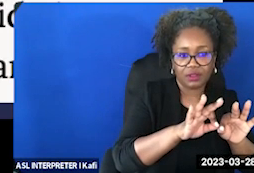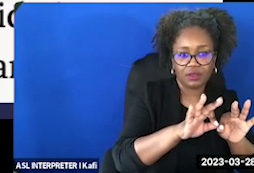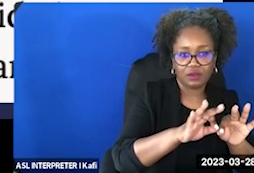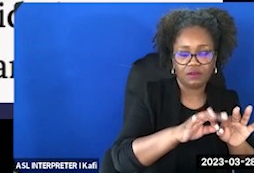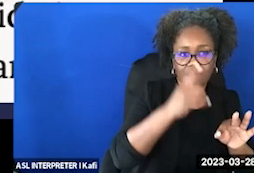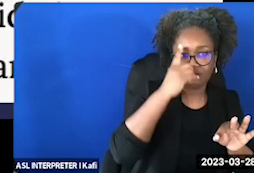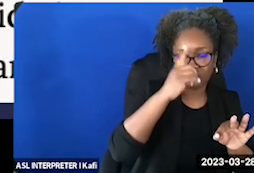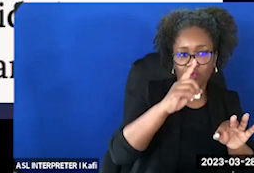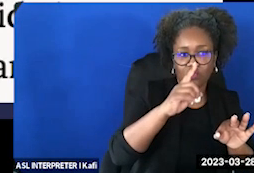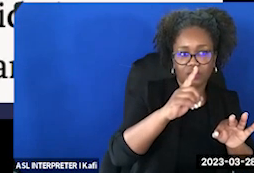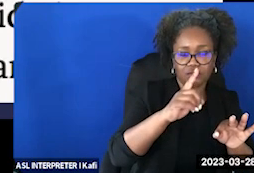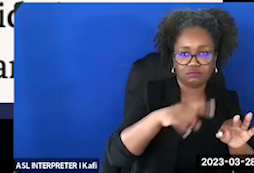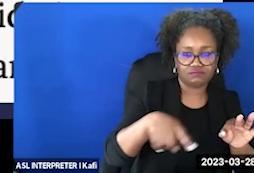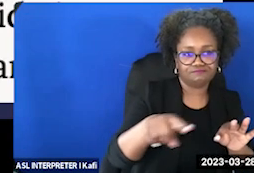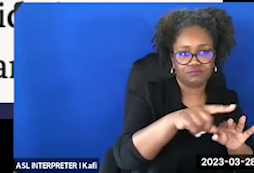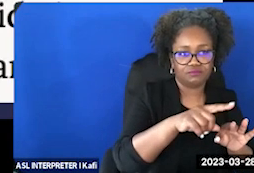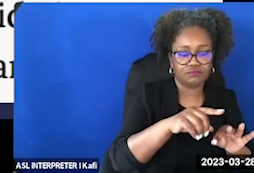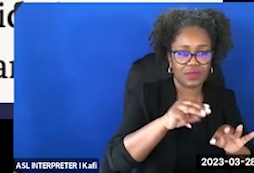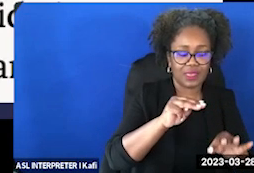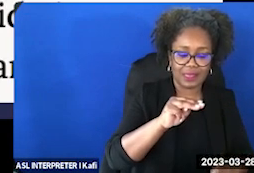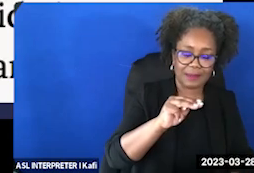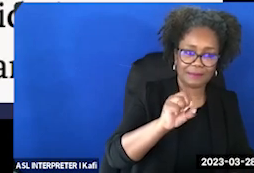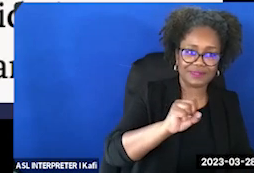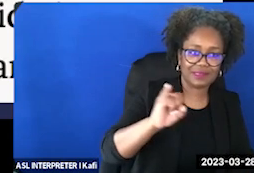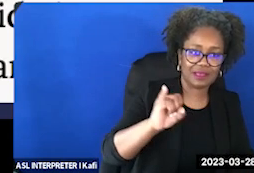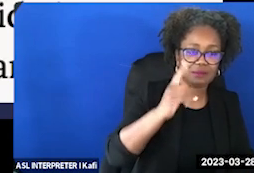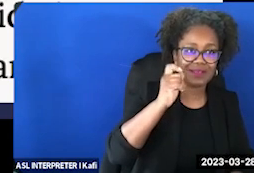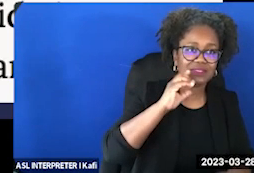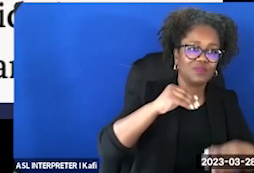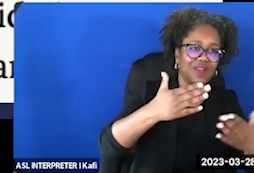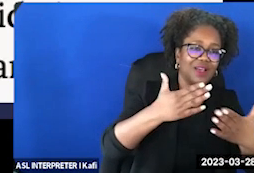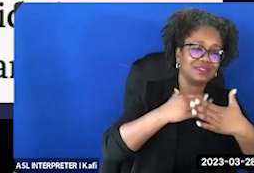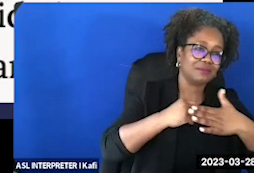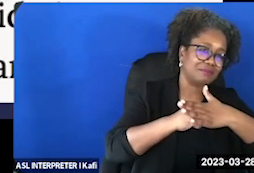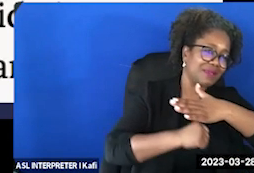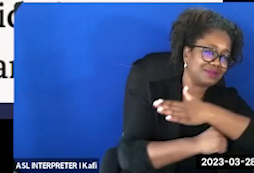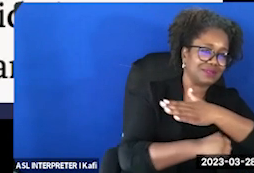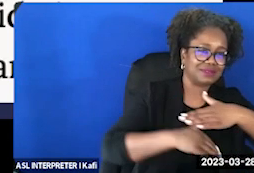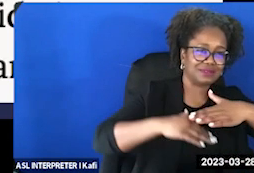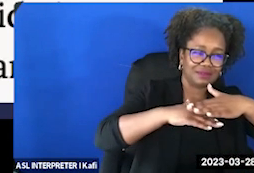Debbie Stine, Science & Technology Policy Academy: for everybody. So, no matter what school high school that you came from. You can go to